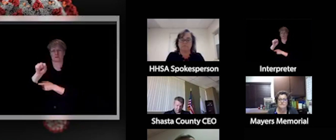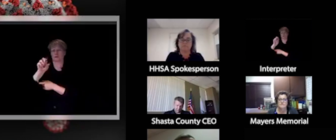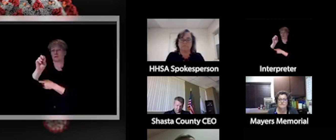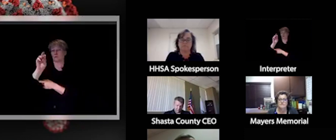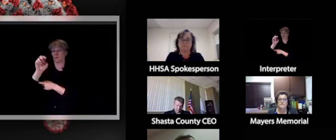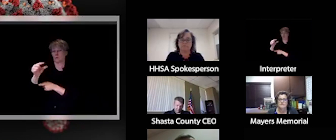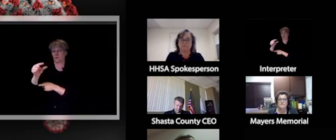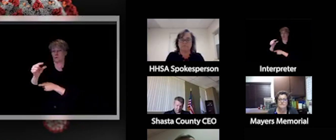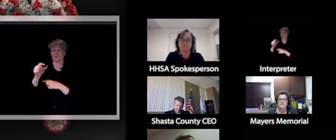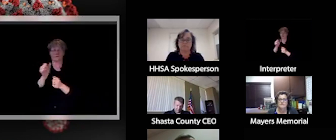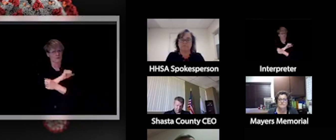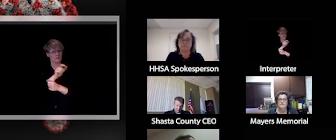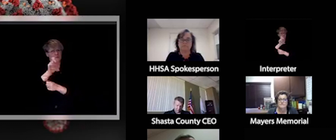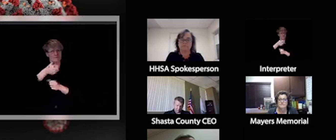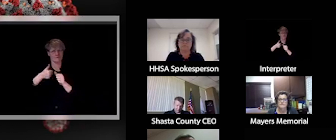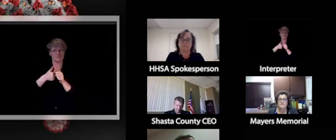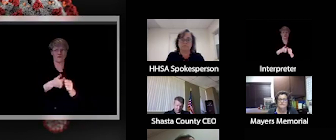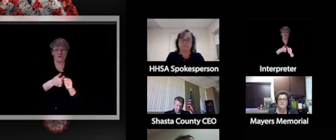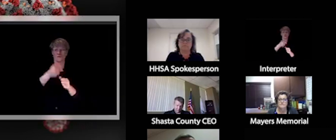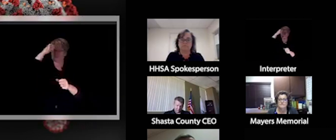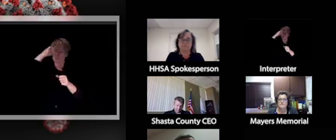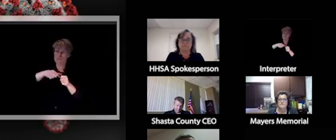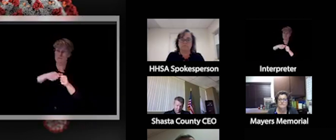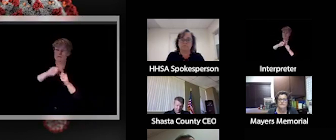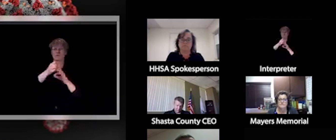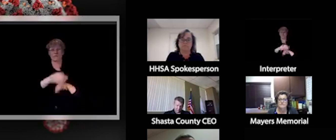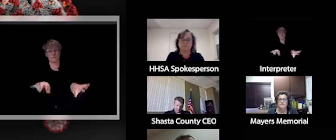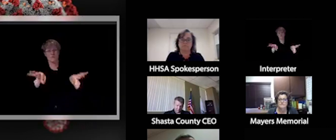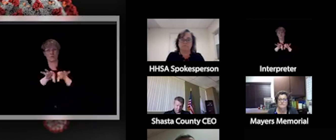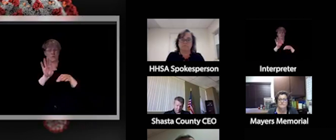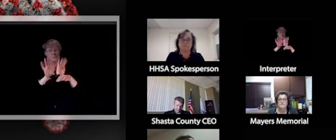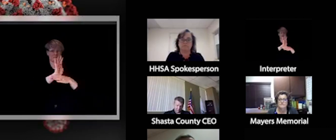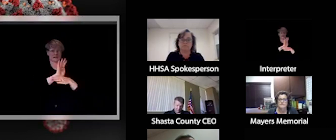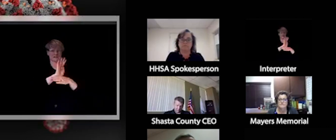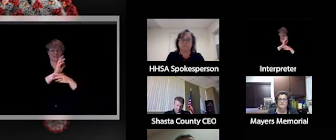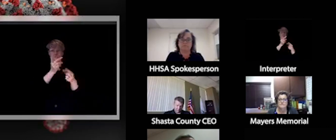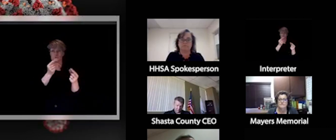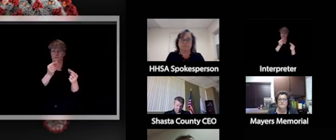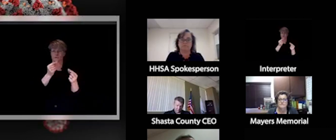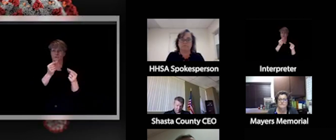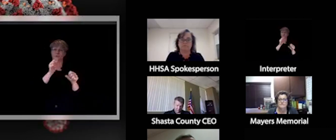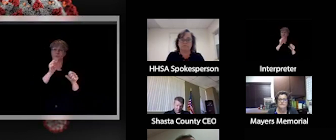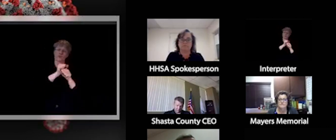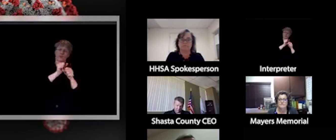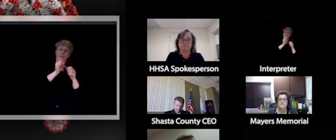main things, again, social distancing in businesses and having employees mask, wear a face covering.